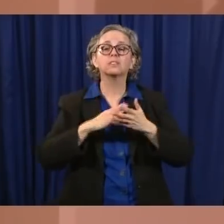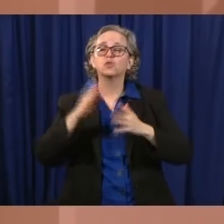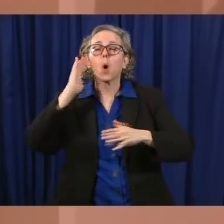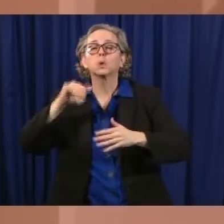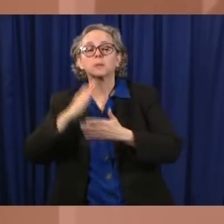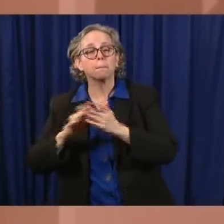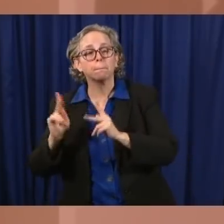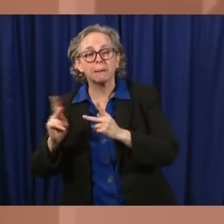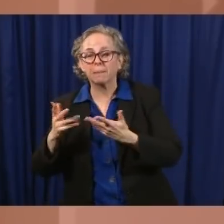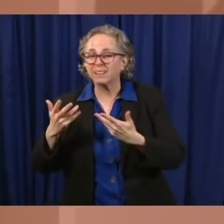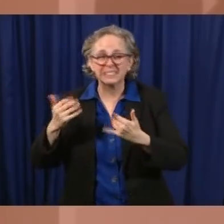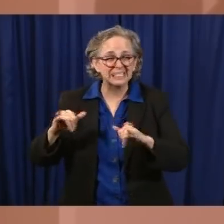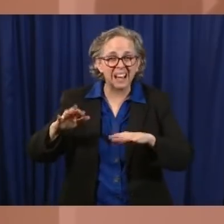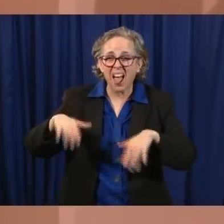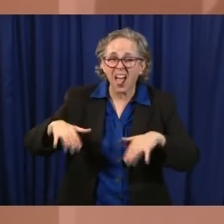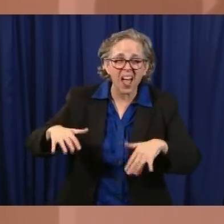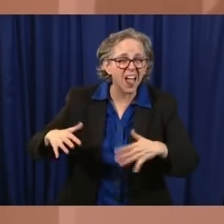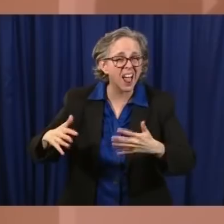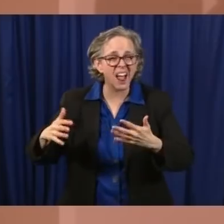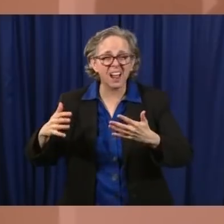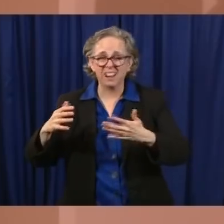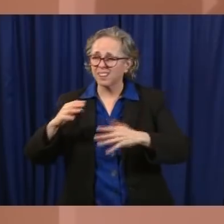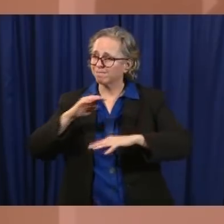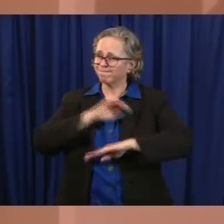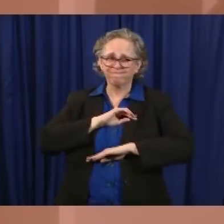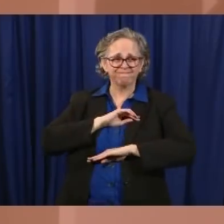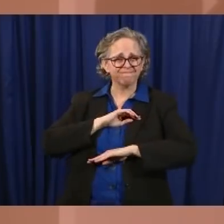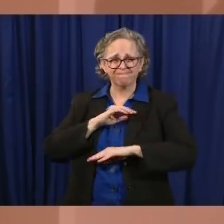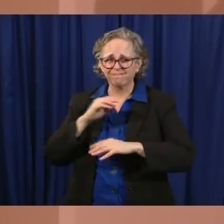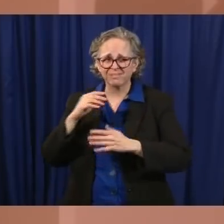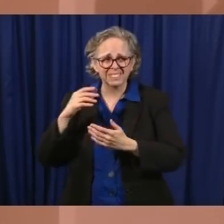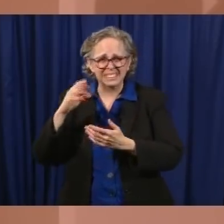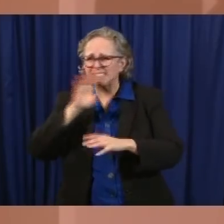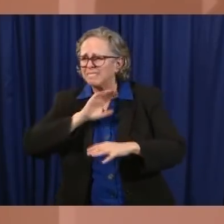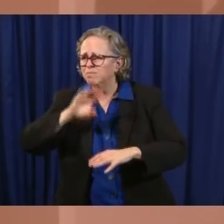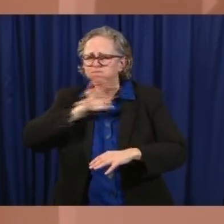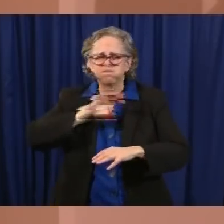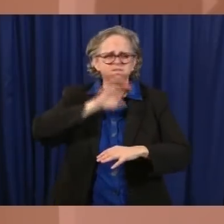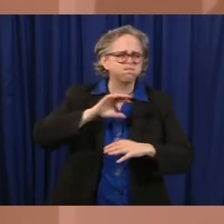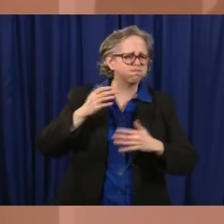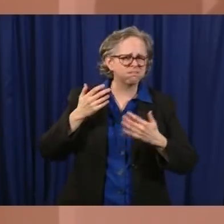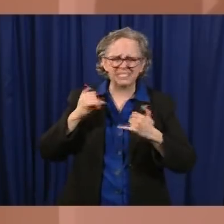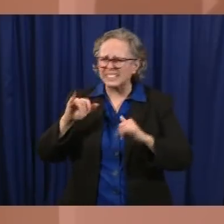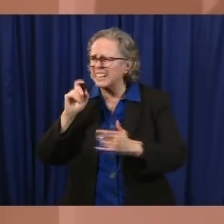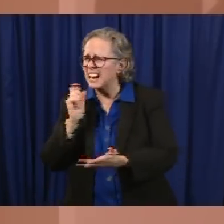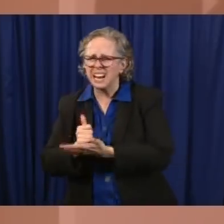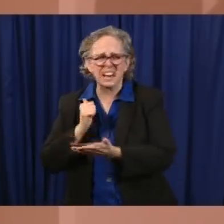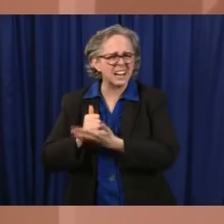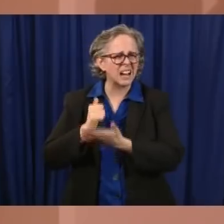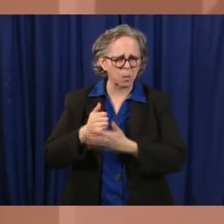TO COME BACK WITH NEW IDEAS, THE TEAM IS DONE AN AMAZING JOB, THERE ARE PEOPLE OUT THERE